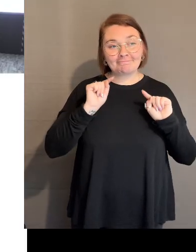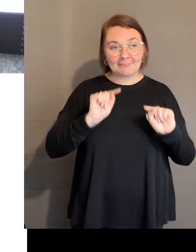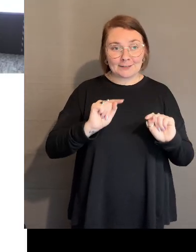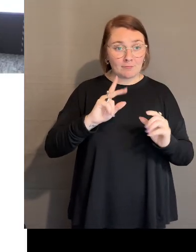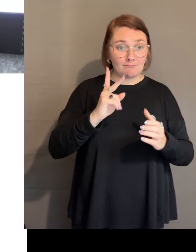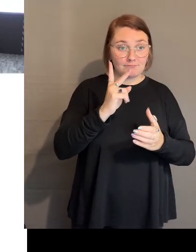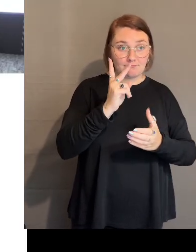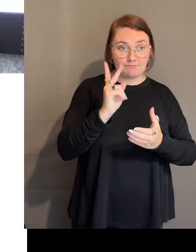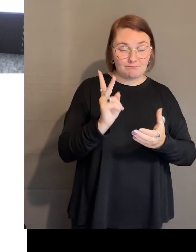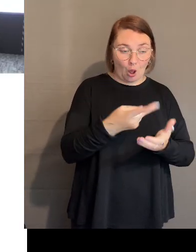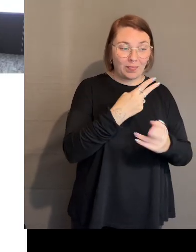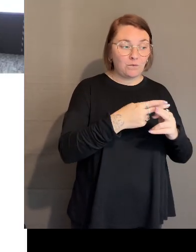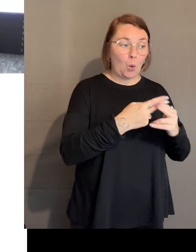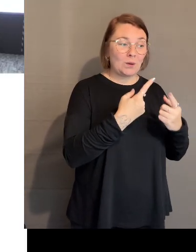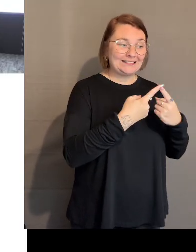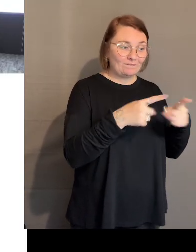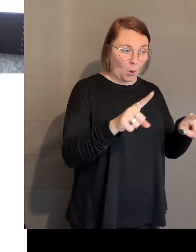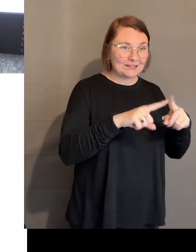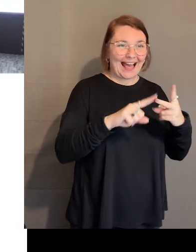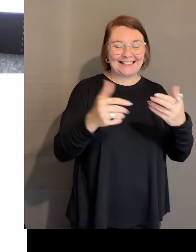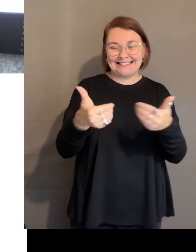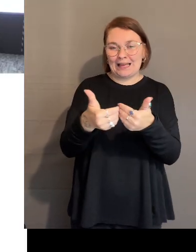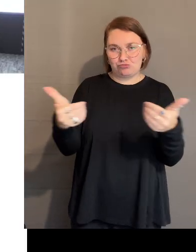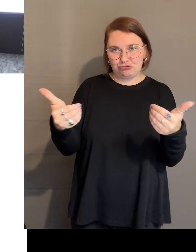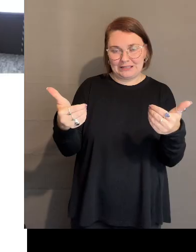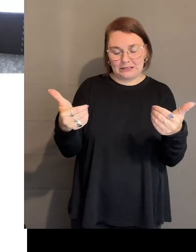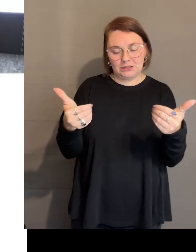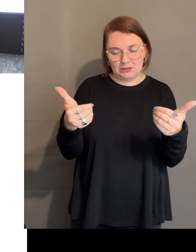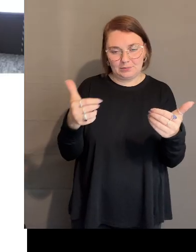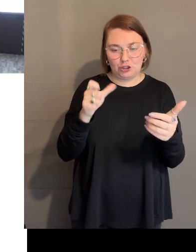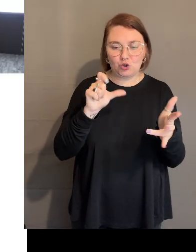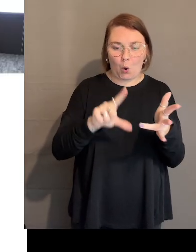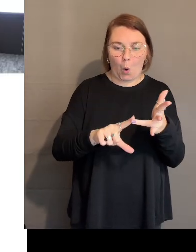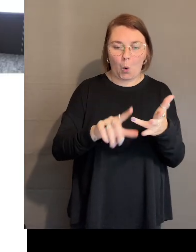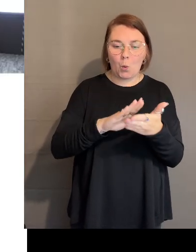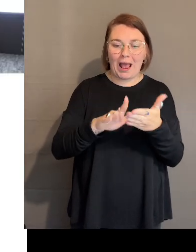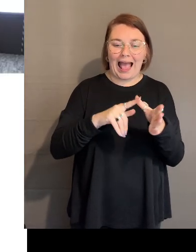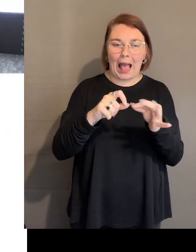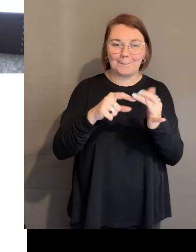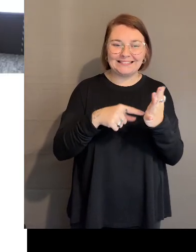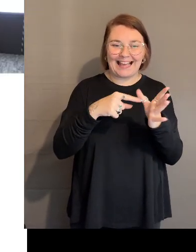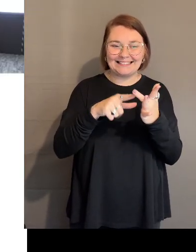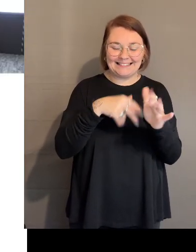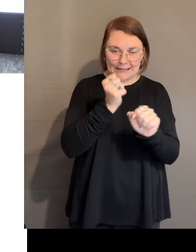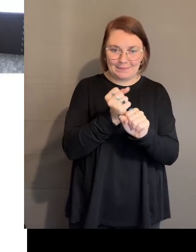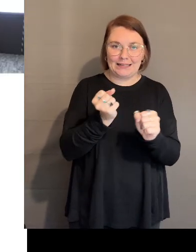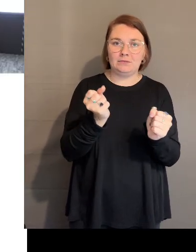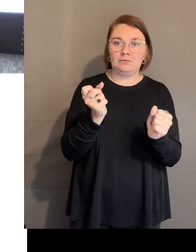And this is both divorce and separation, because cohabiting is quite common in Sweden.